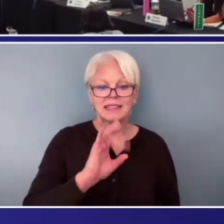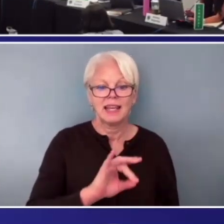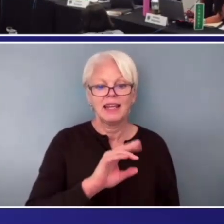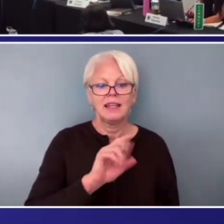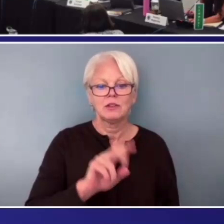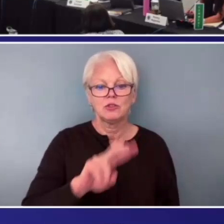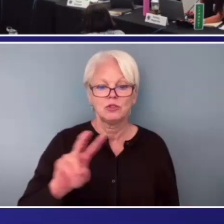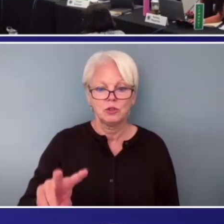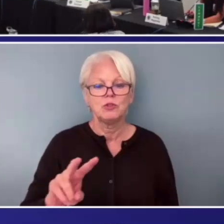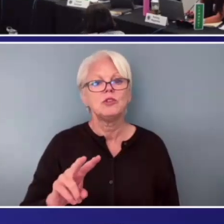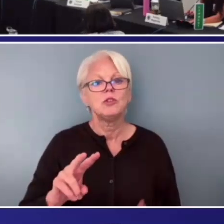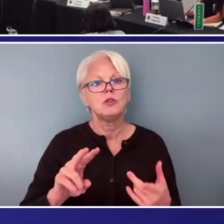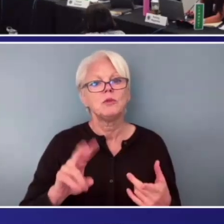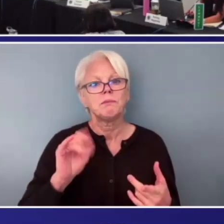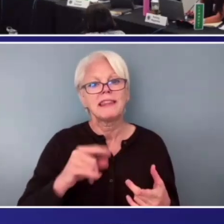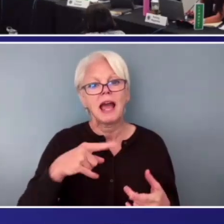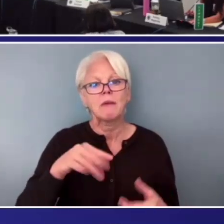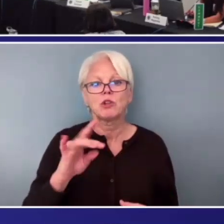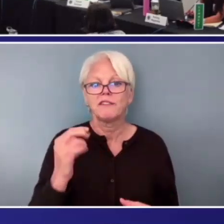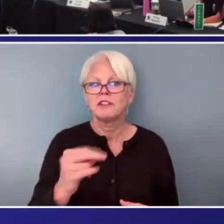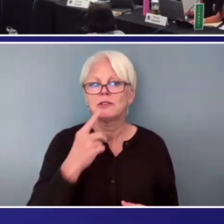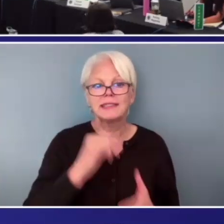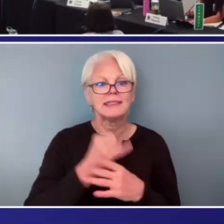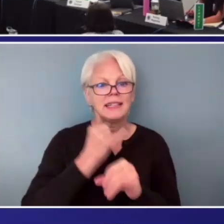that provision says that the institution defines it